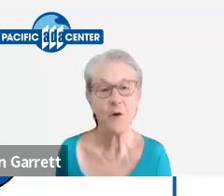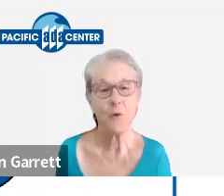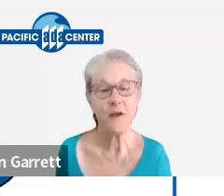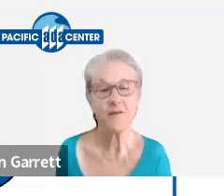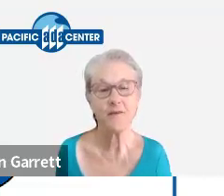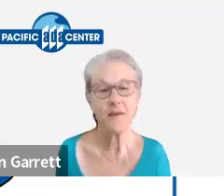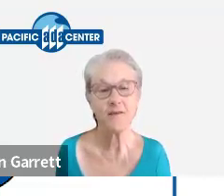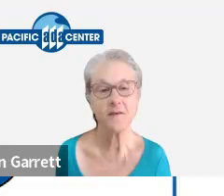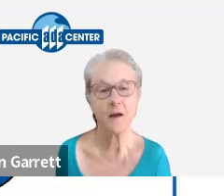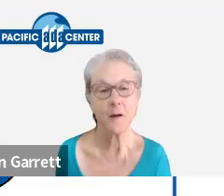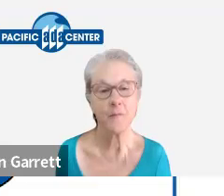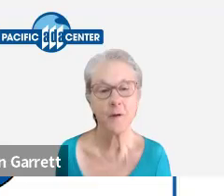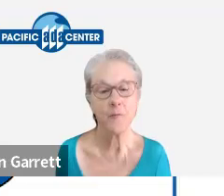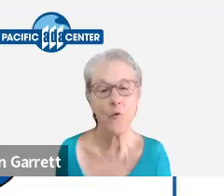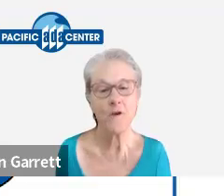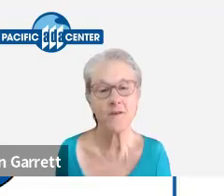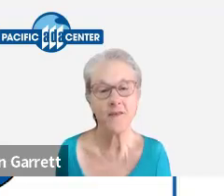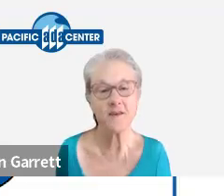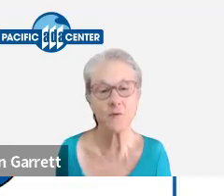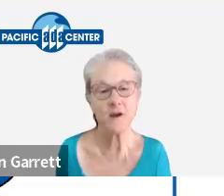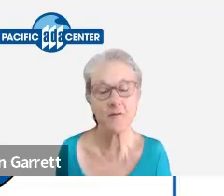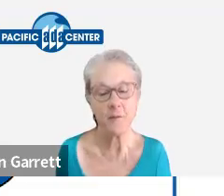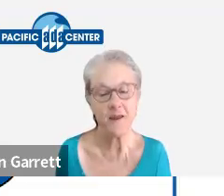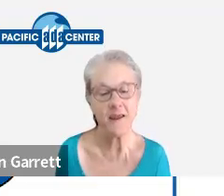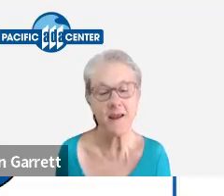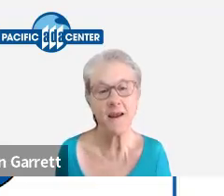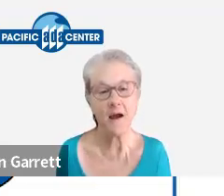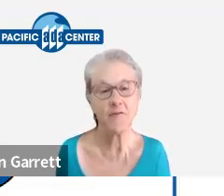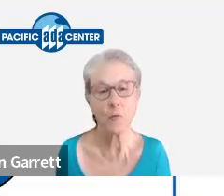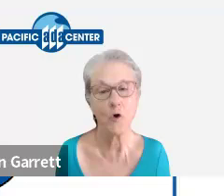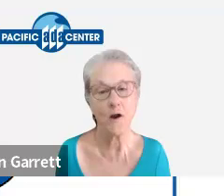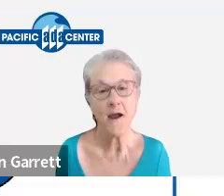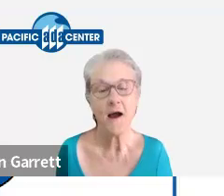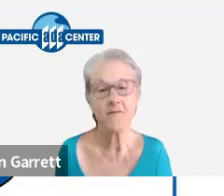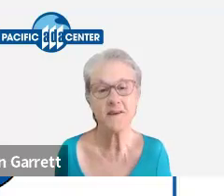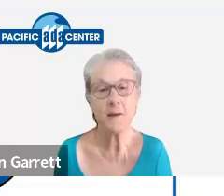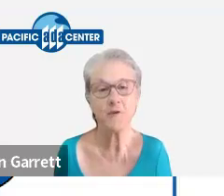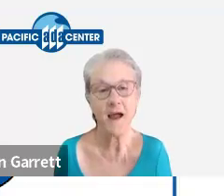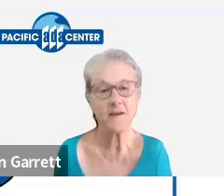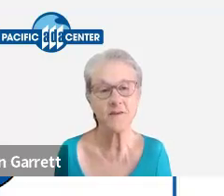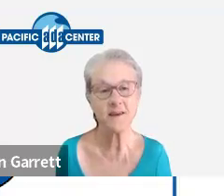So it's important that this was kind of the beginning of the work of disabled activists